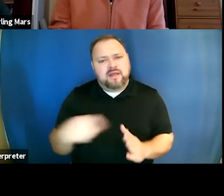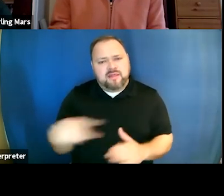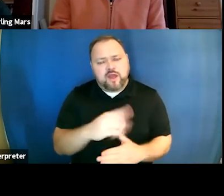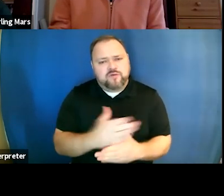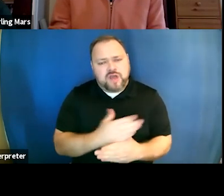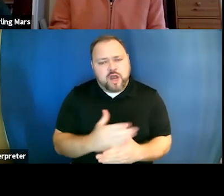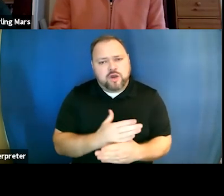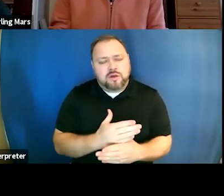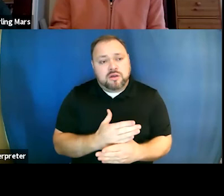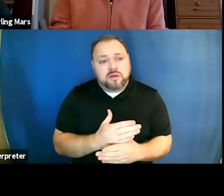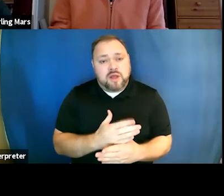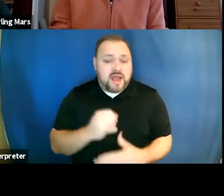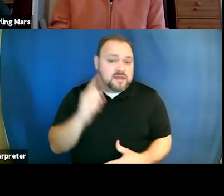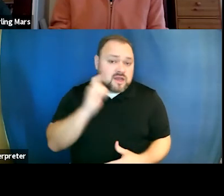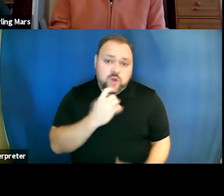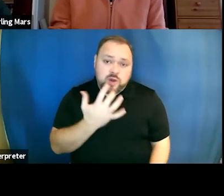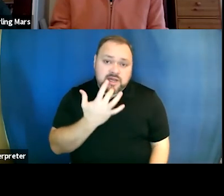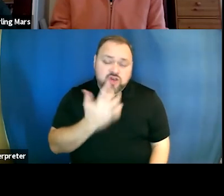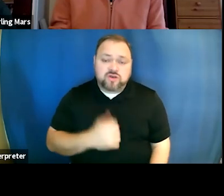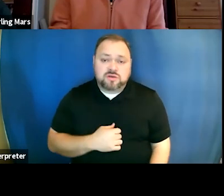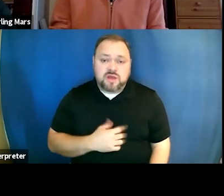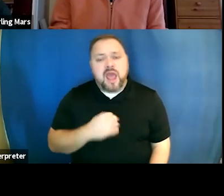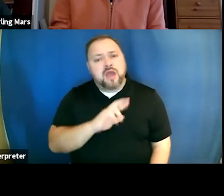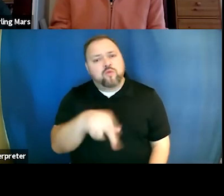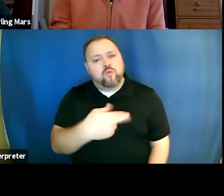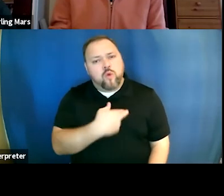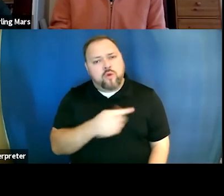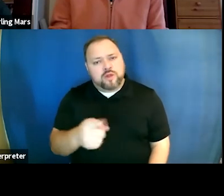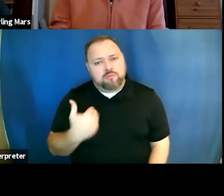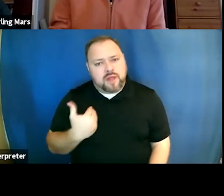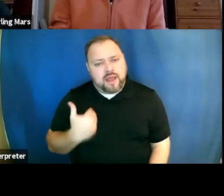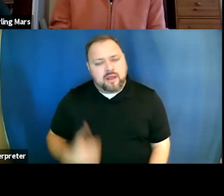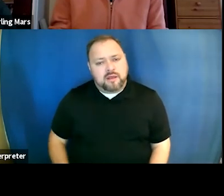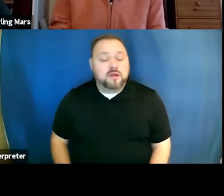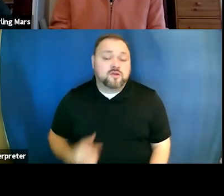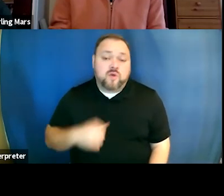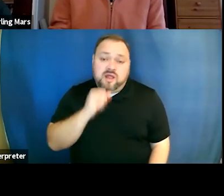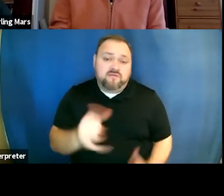and sexual orientation and roles that you play. I love that so much.